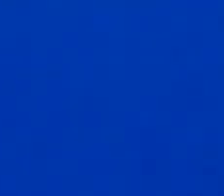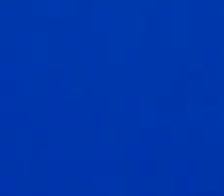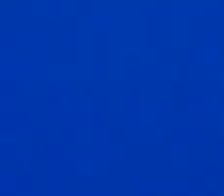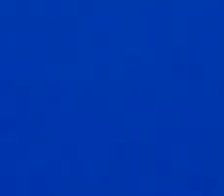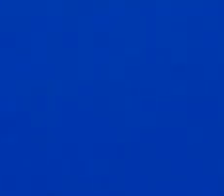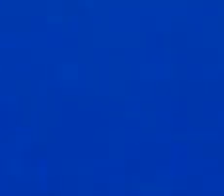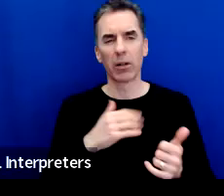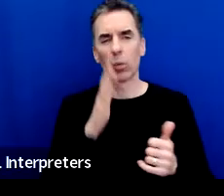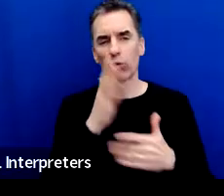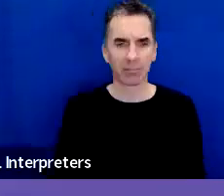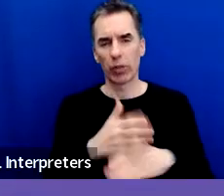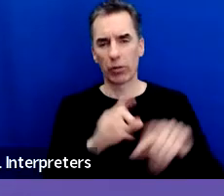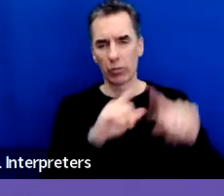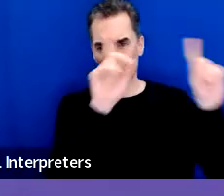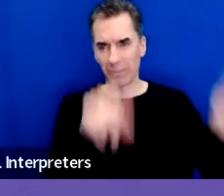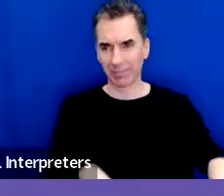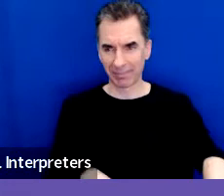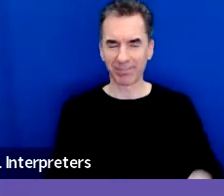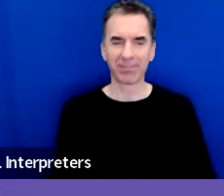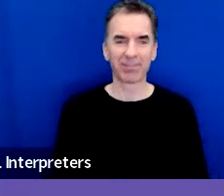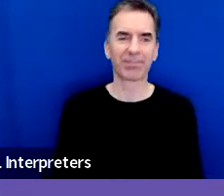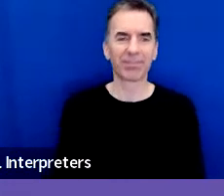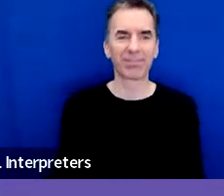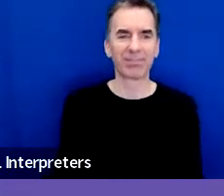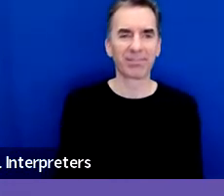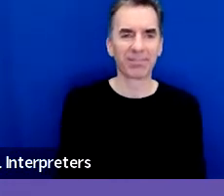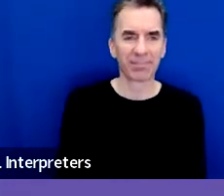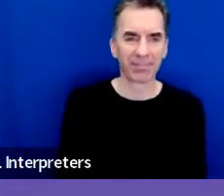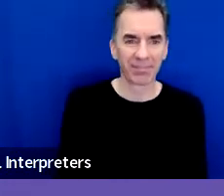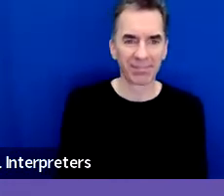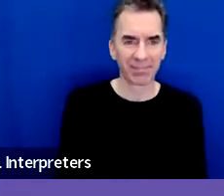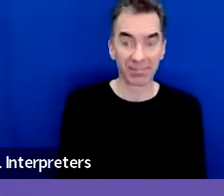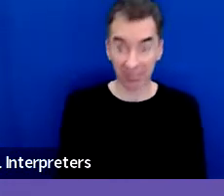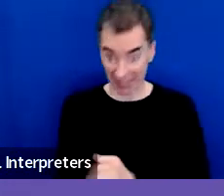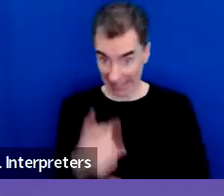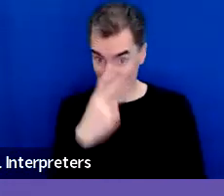quickly. Can everyone see my screen here?